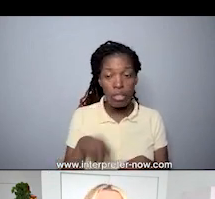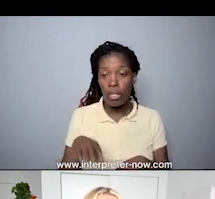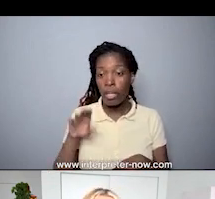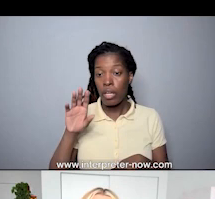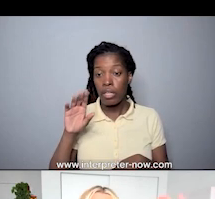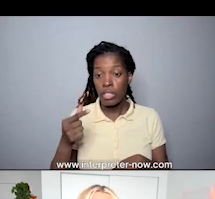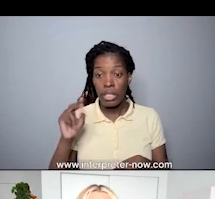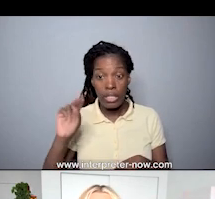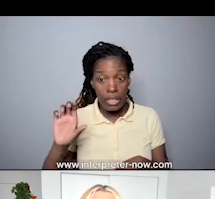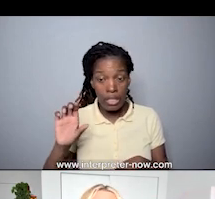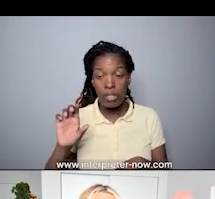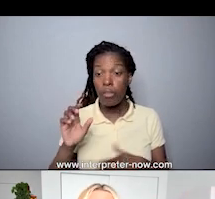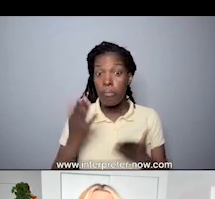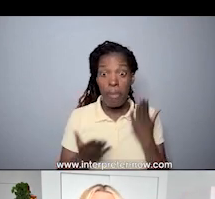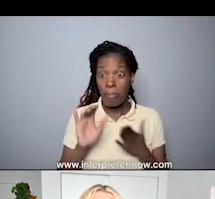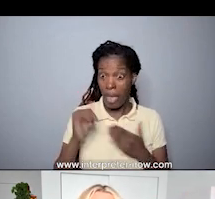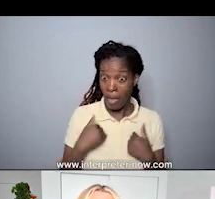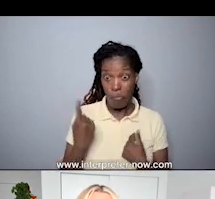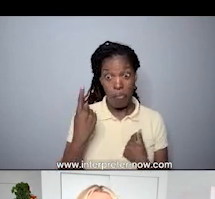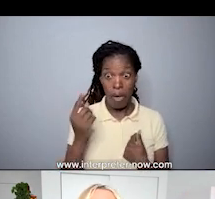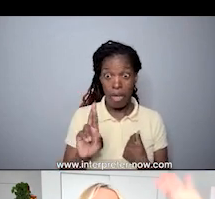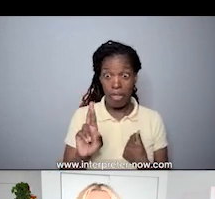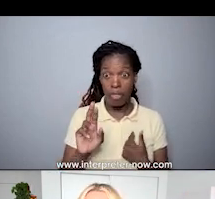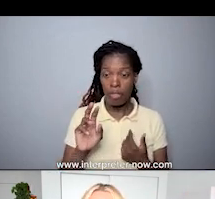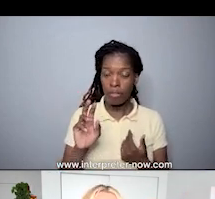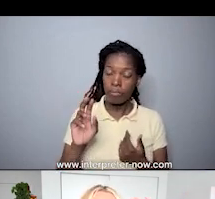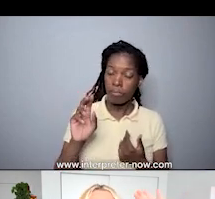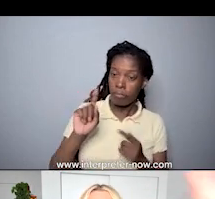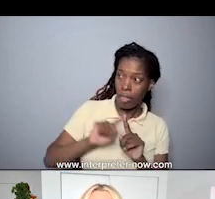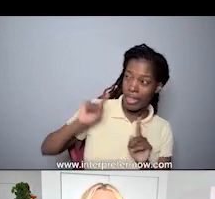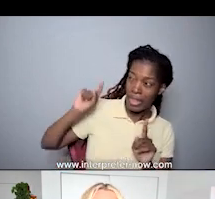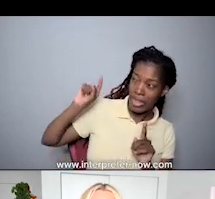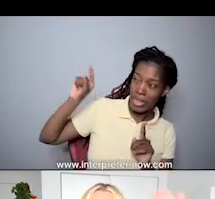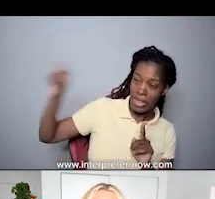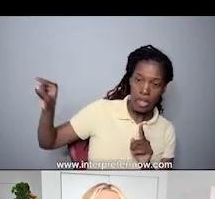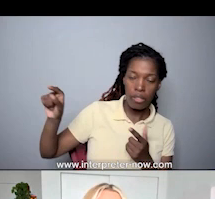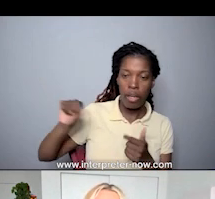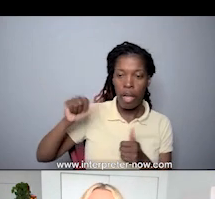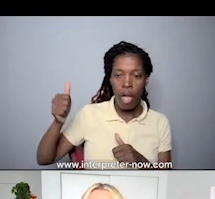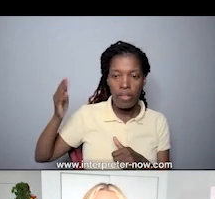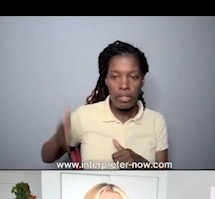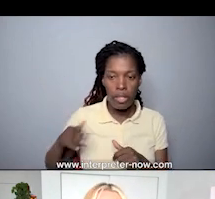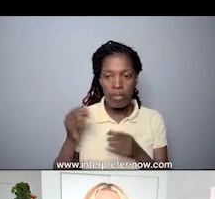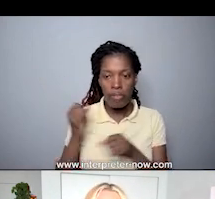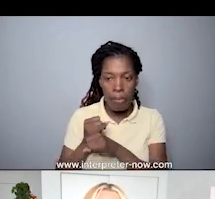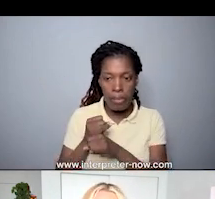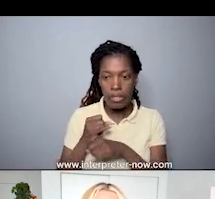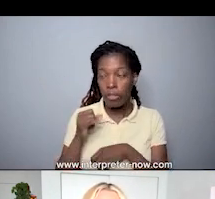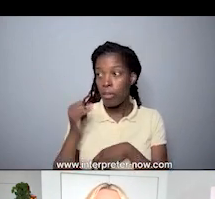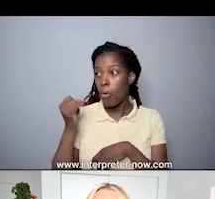Or that one restroom is on the other side of campus, or down the hall, down the elevator